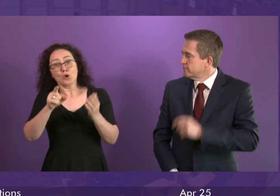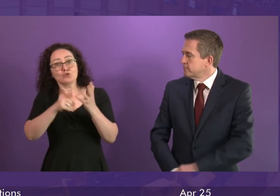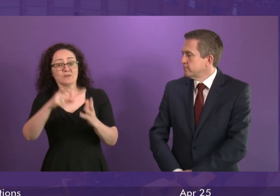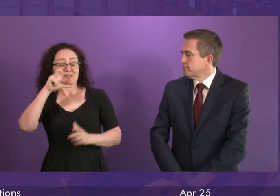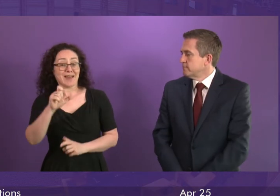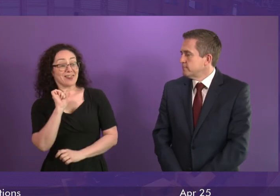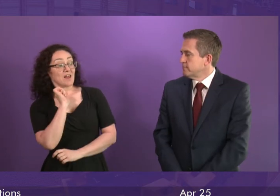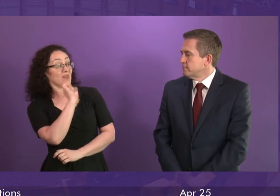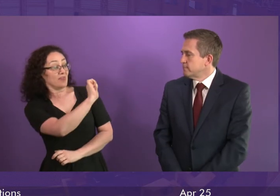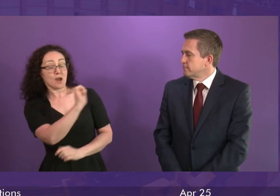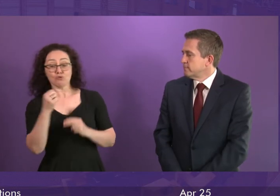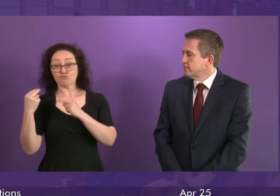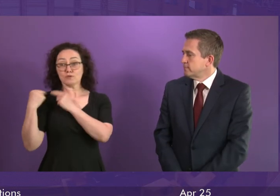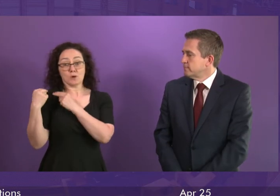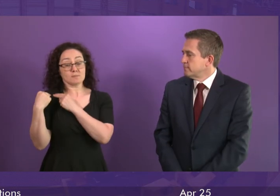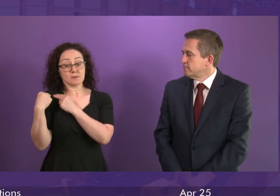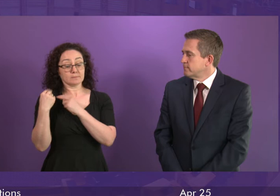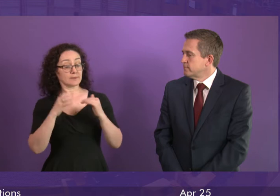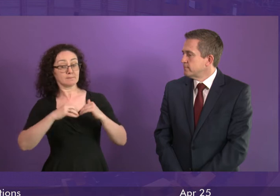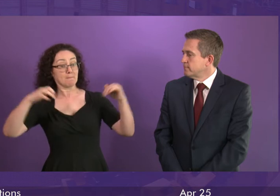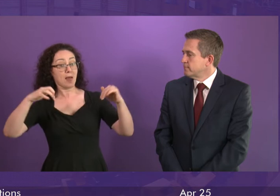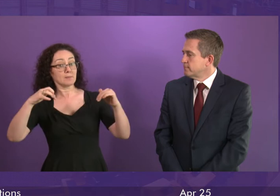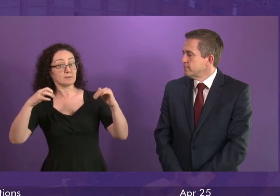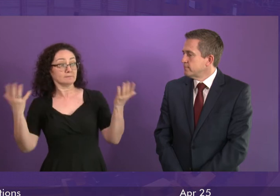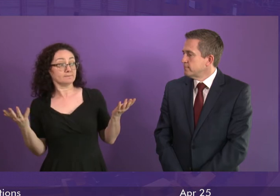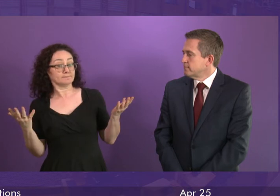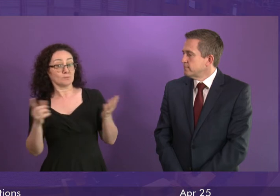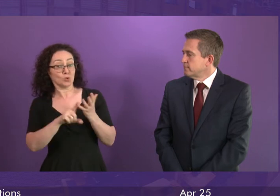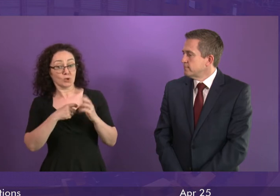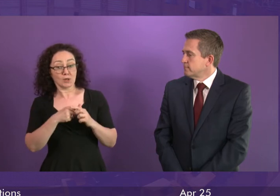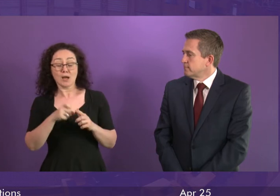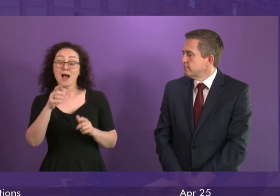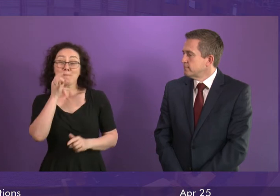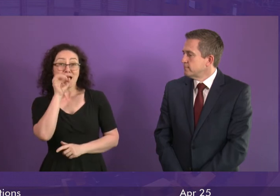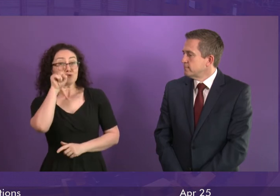the UK Government. The question for Richard Leonard is this: will he join the Labour Party